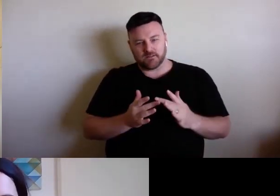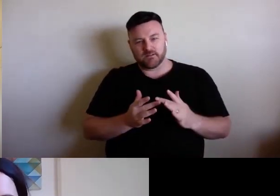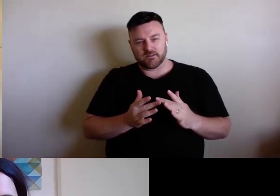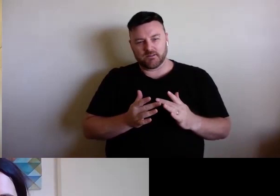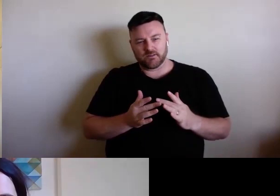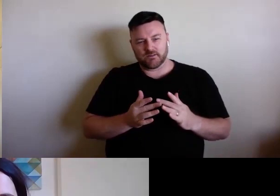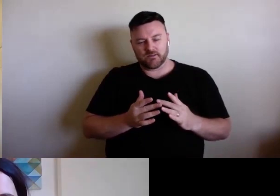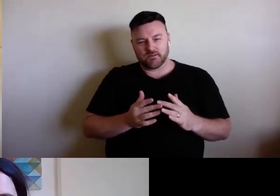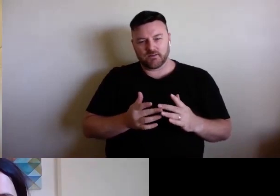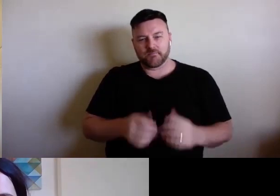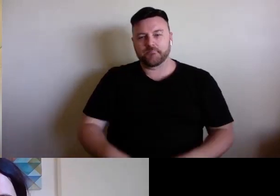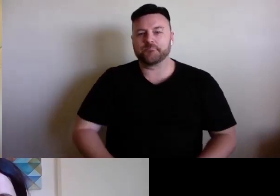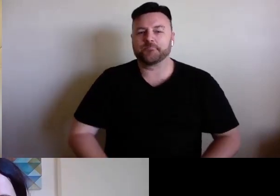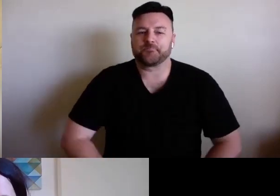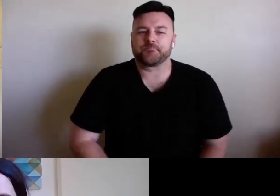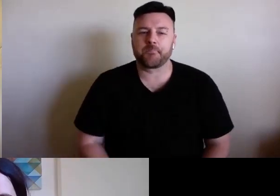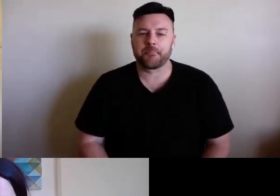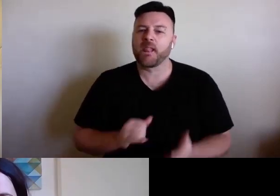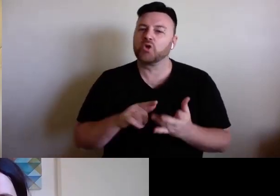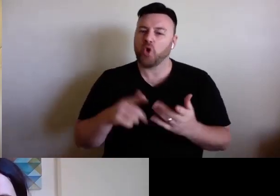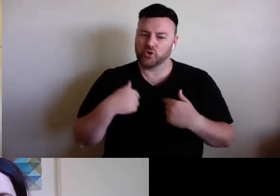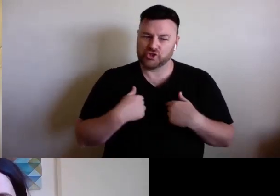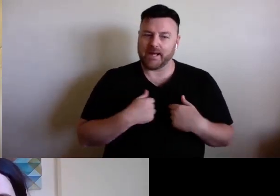that's really important - and think really hard about the customer